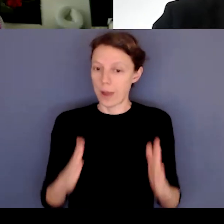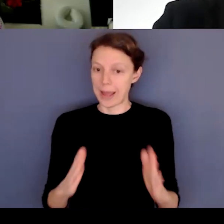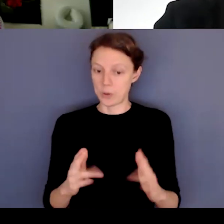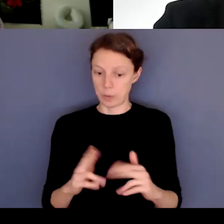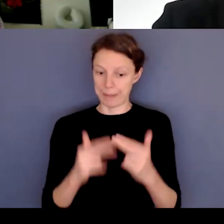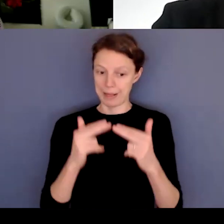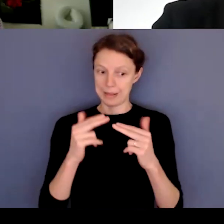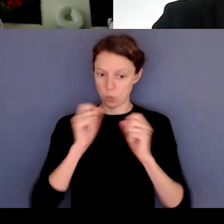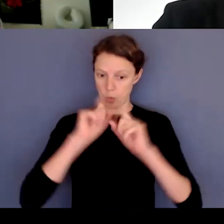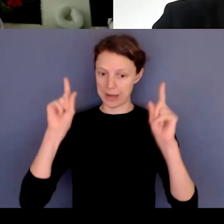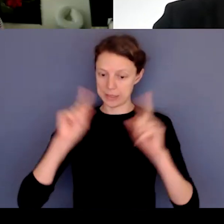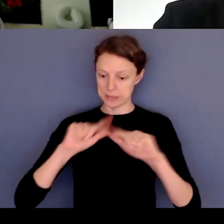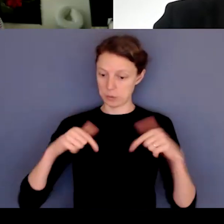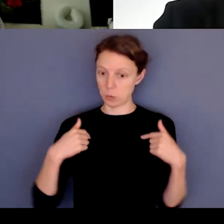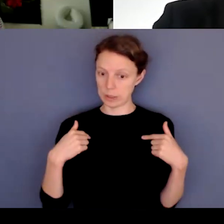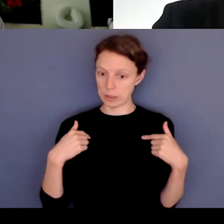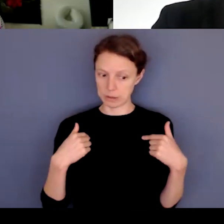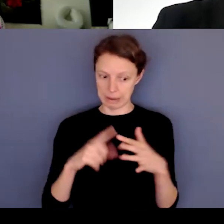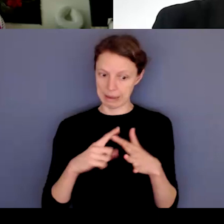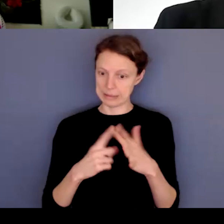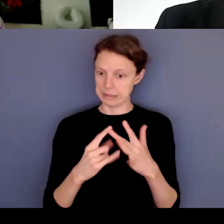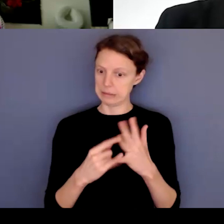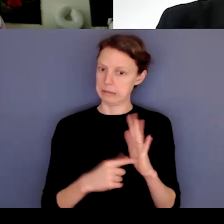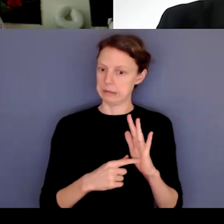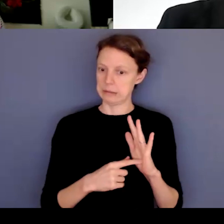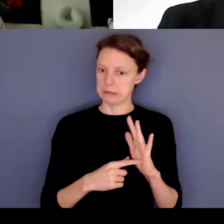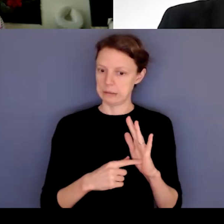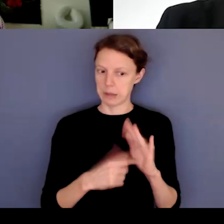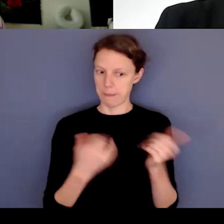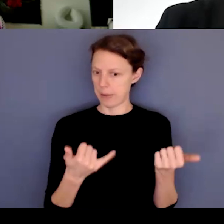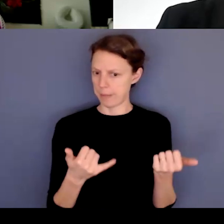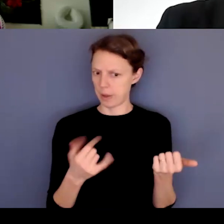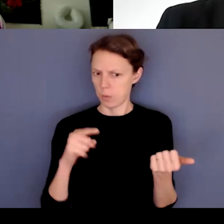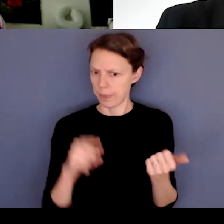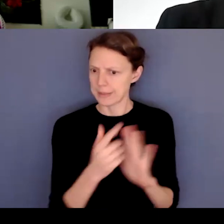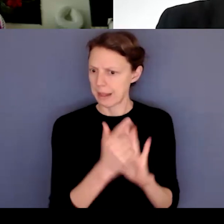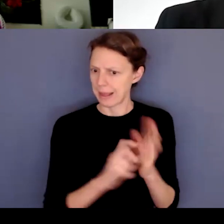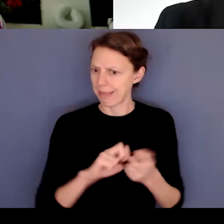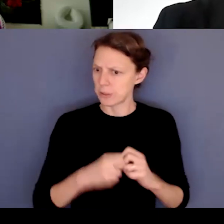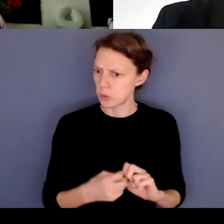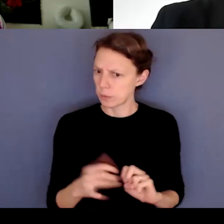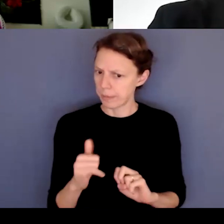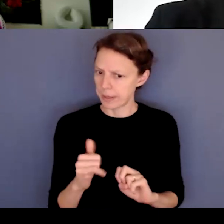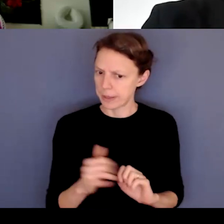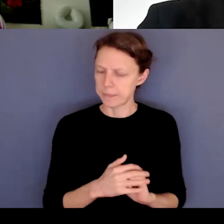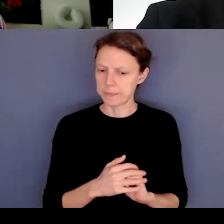exist, and building that awareness of what might be a legal issue, and I think also showing young people that, you